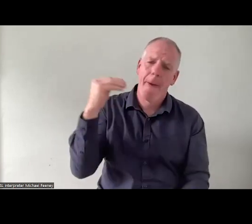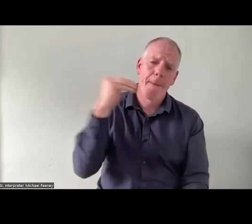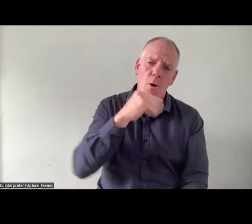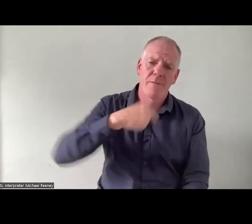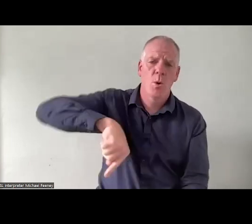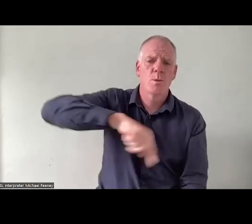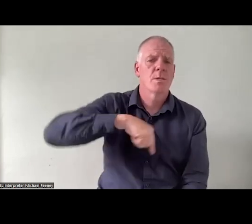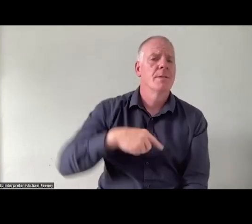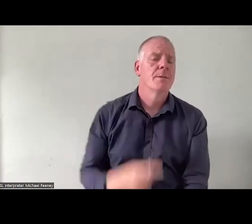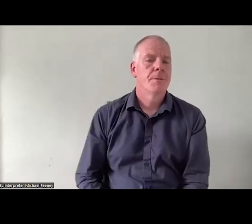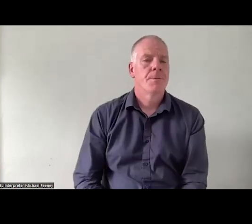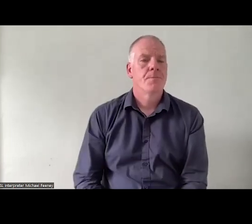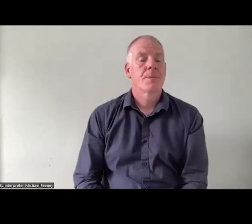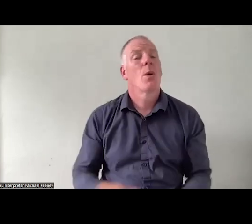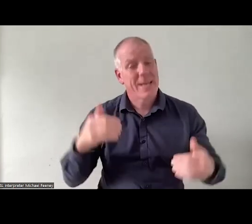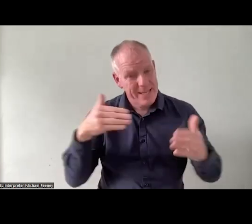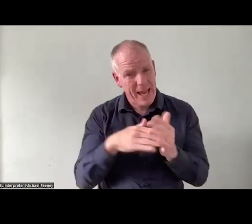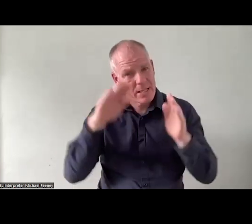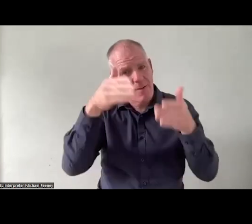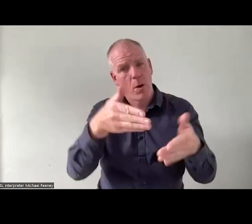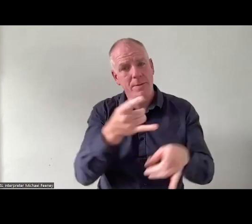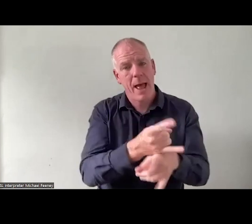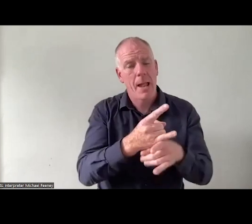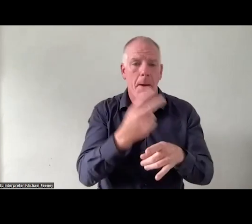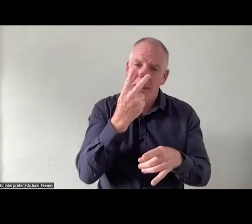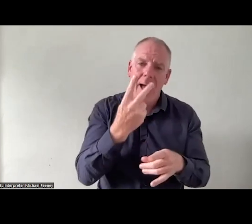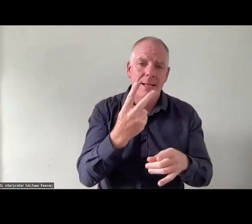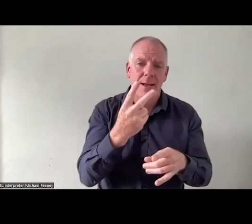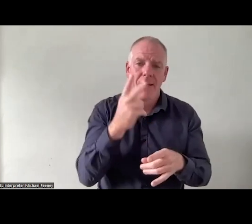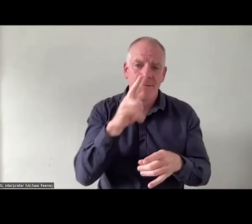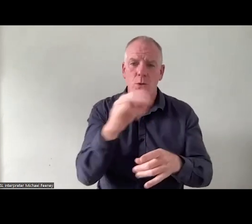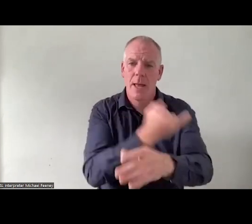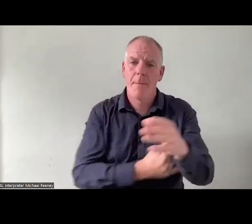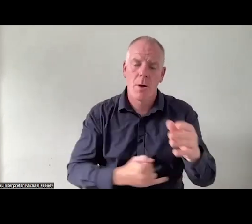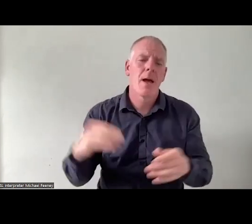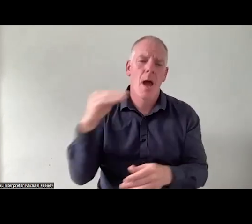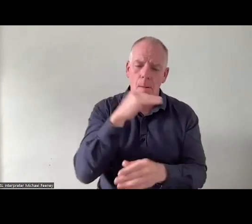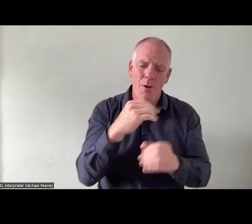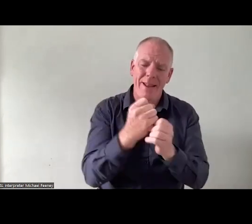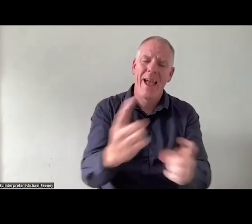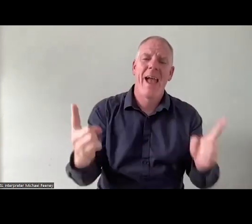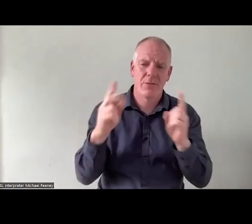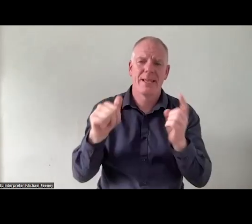So, although our main focus is to assist blind and visually impaired people, it is crucial that everyone can use our technology.